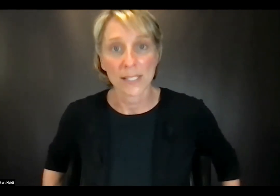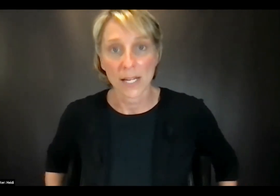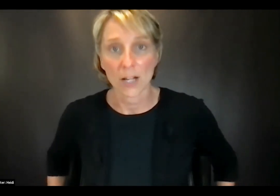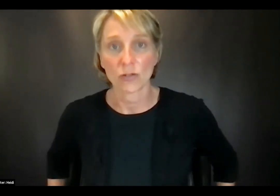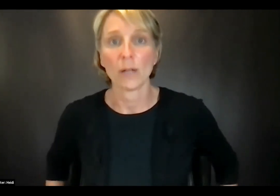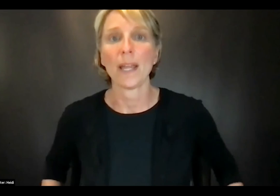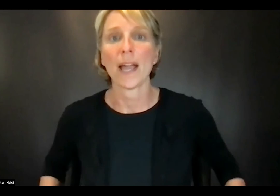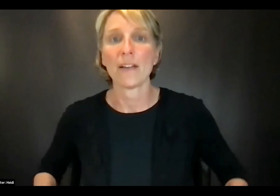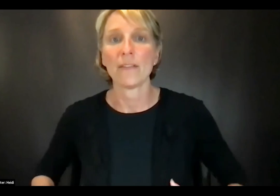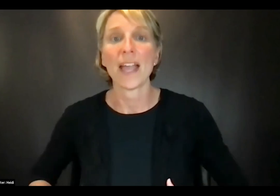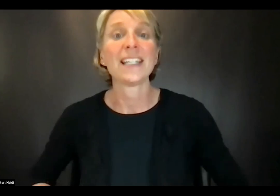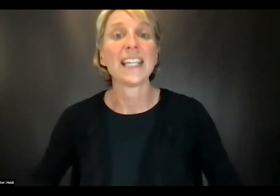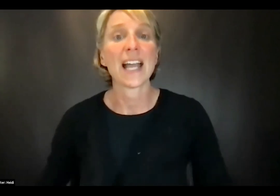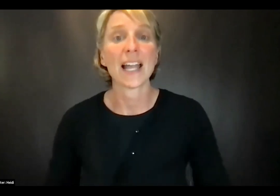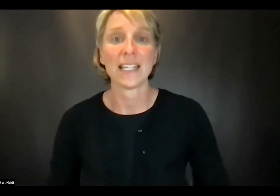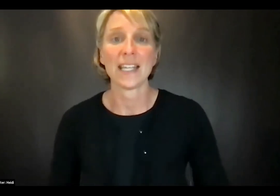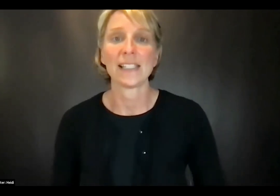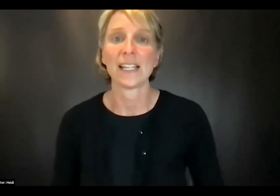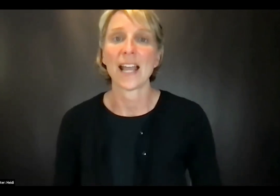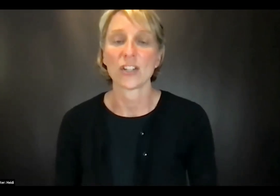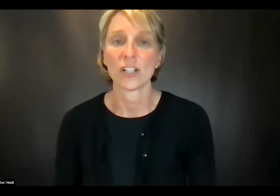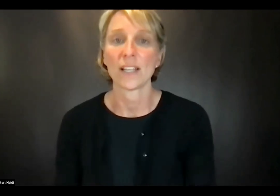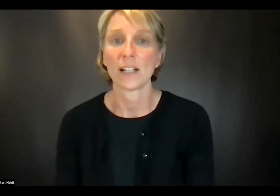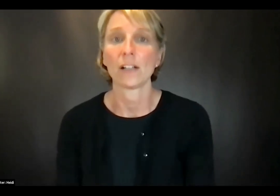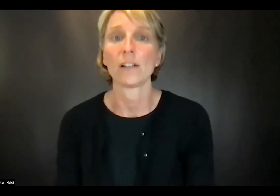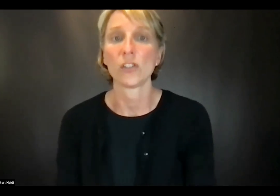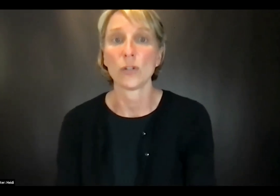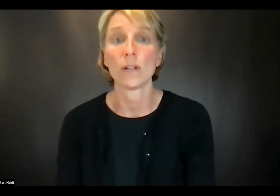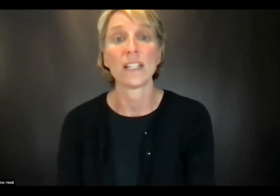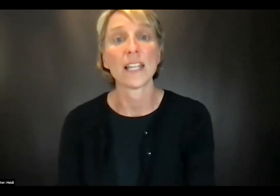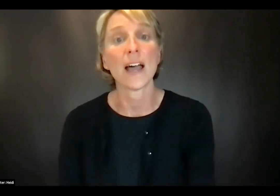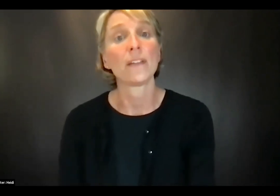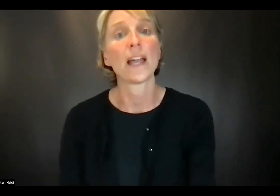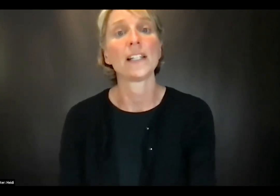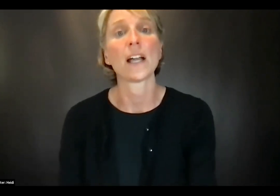the country. We have NTID, that's the National Technical Institute of the Deaf and that is under